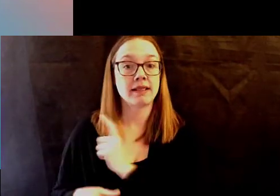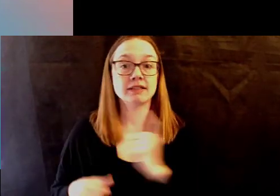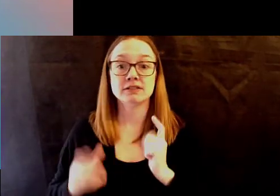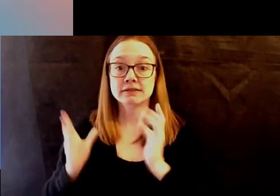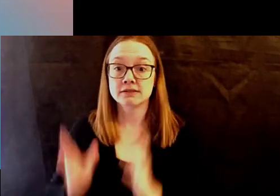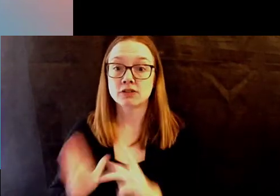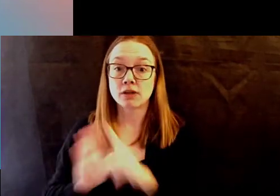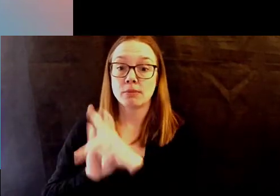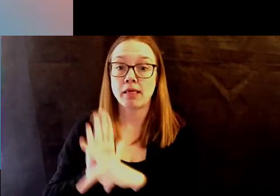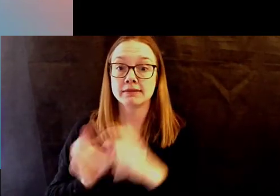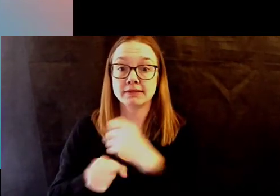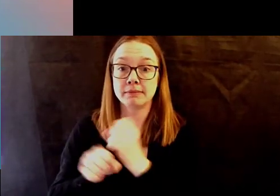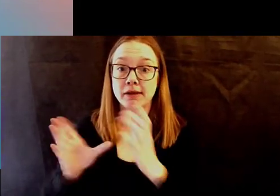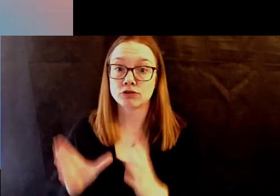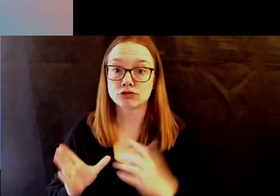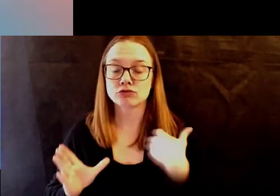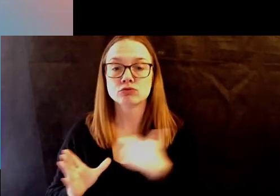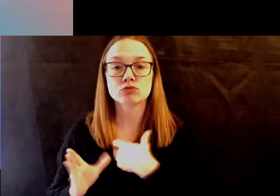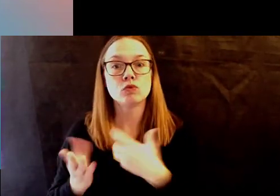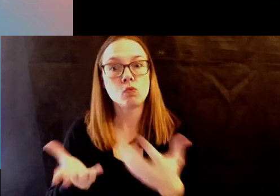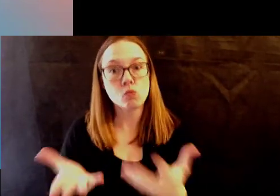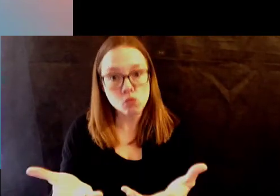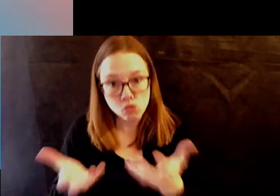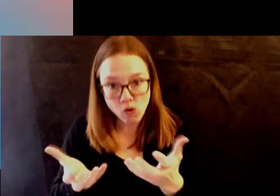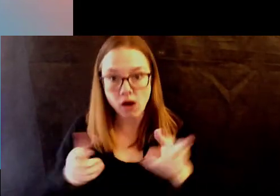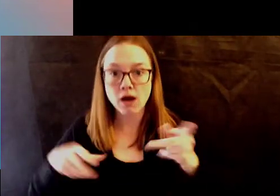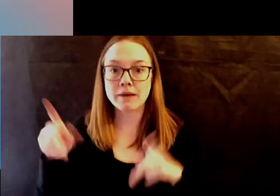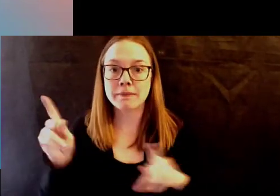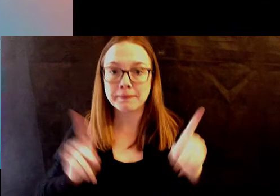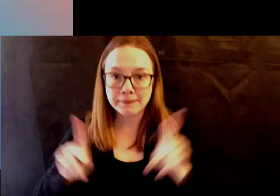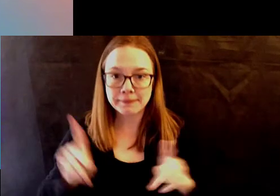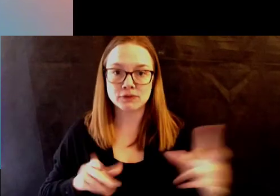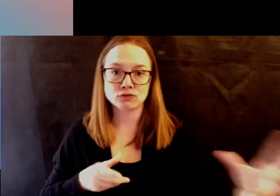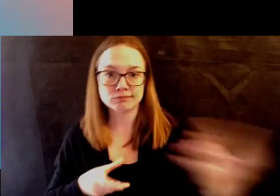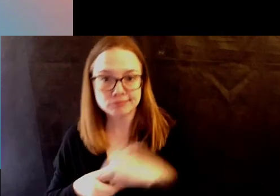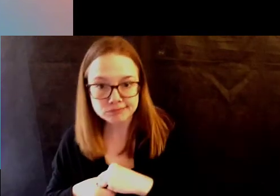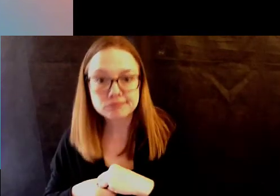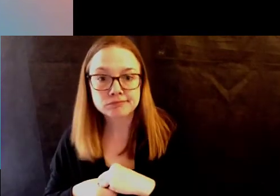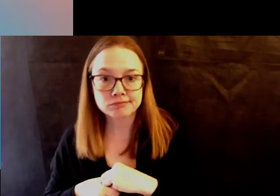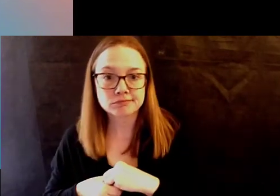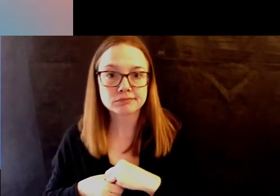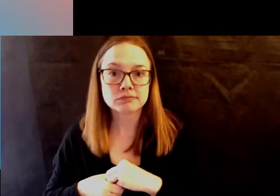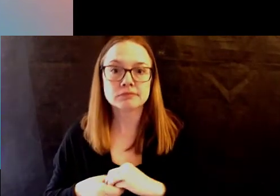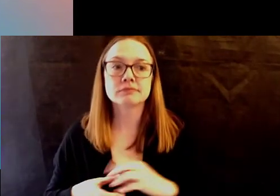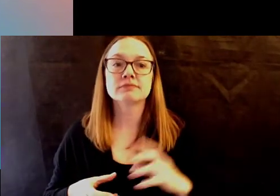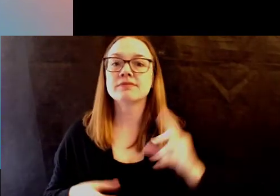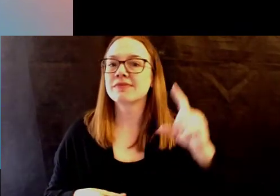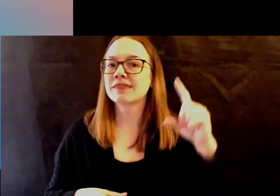say all the time they want to hear from people on the ground. The people who are living through this policy,